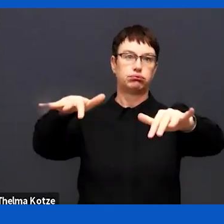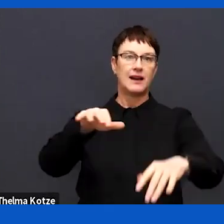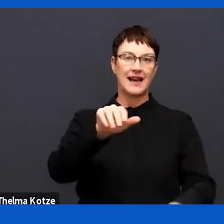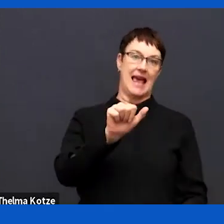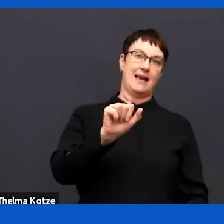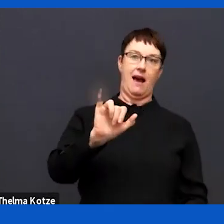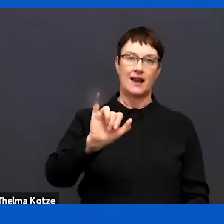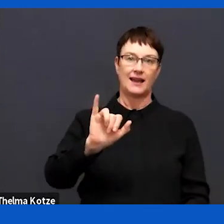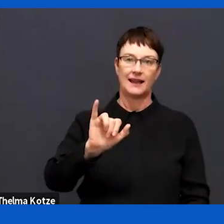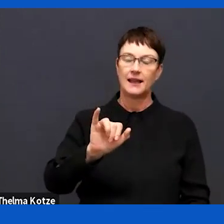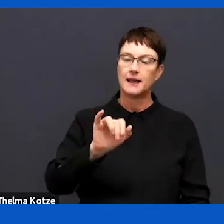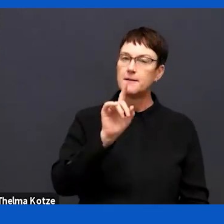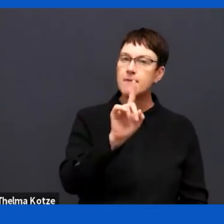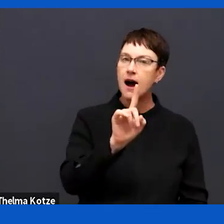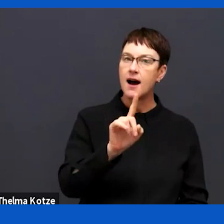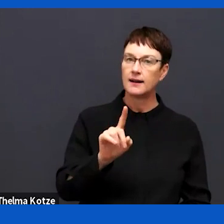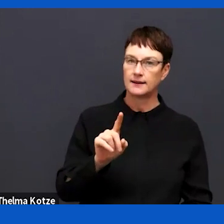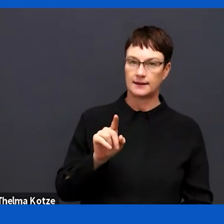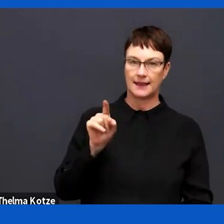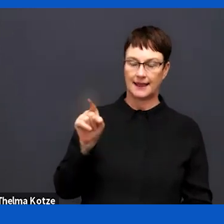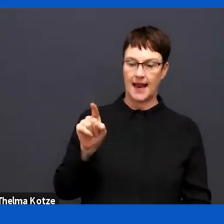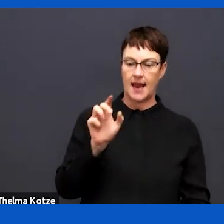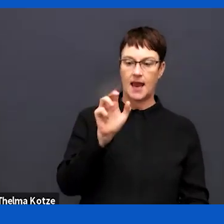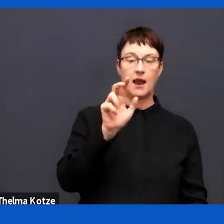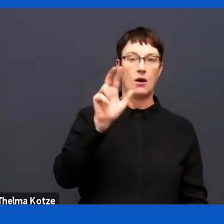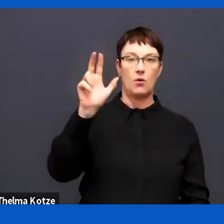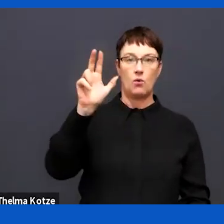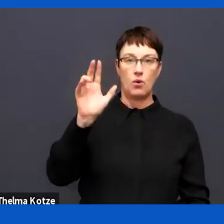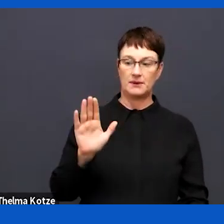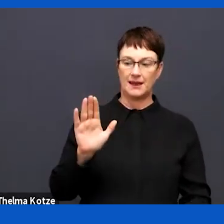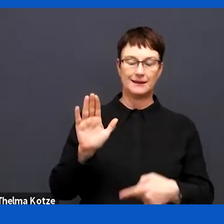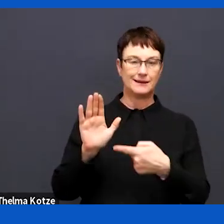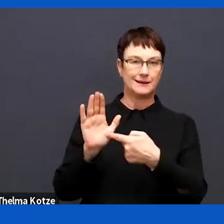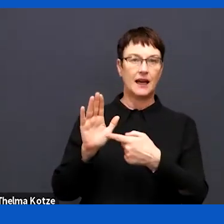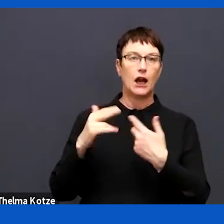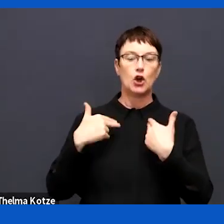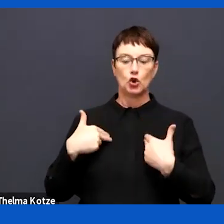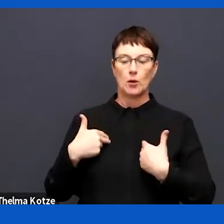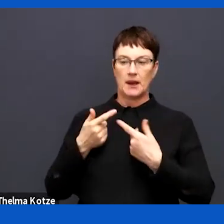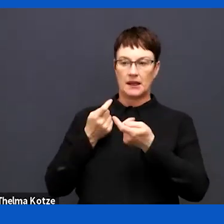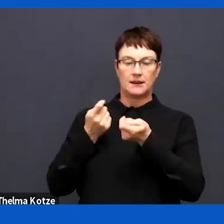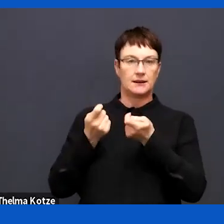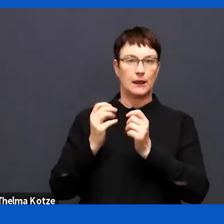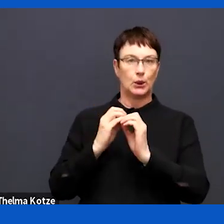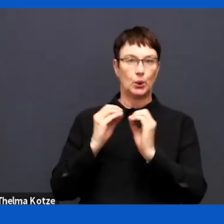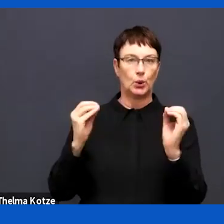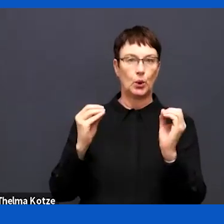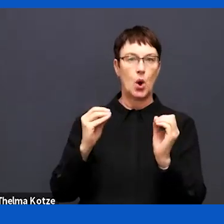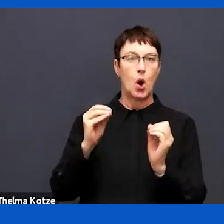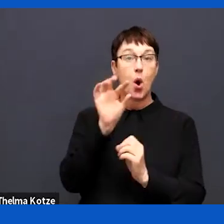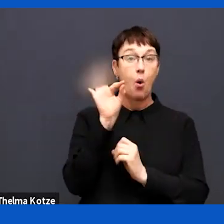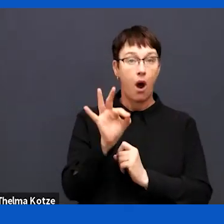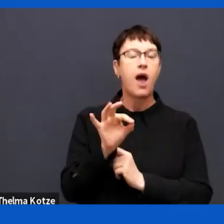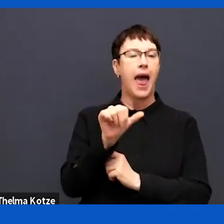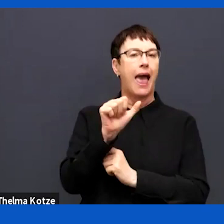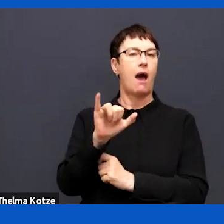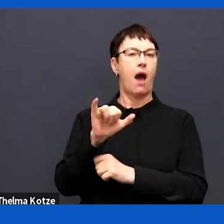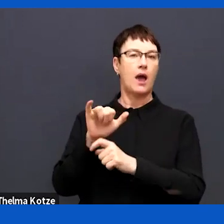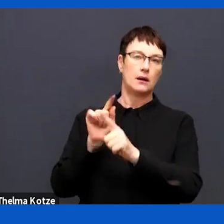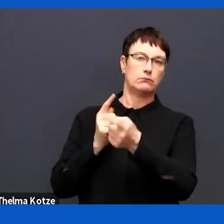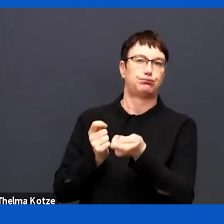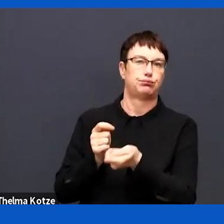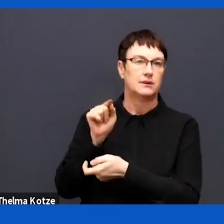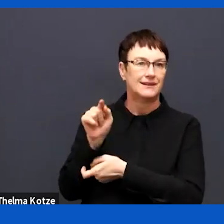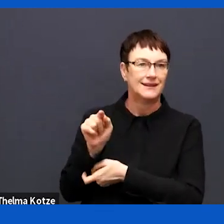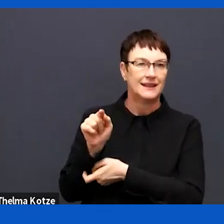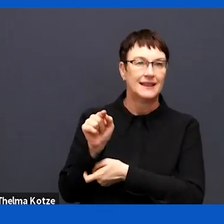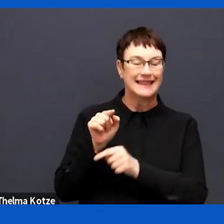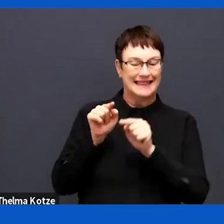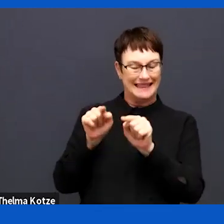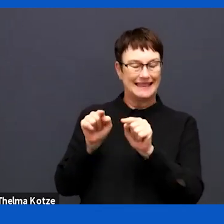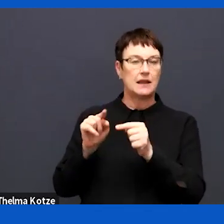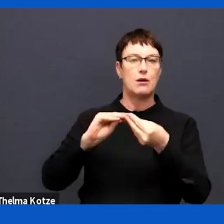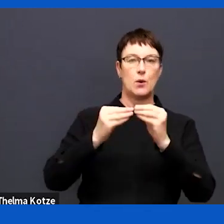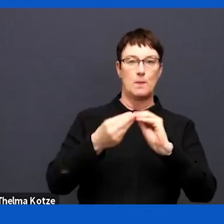is not controlled by a human. And this is wrong. So if accessibility checkers would integrate AI